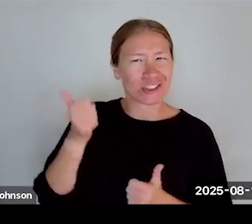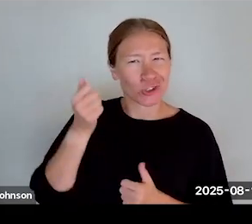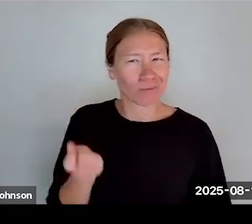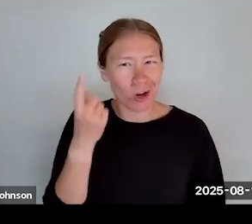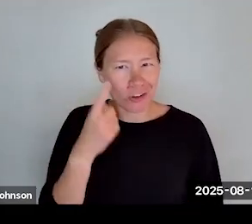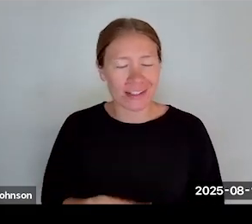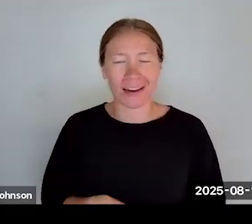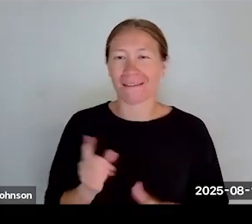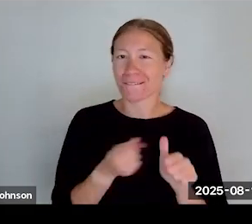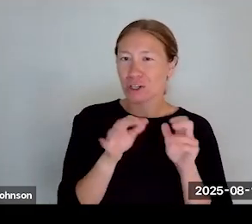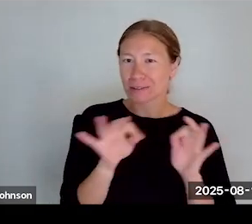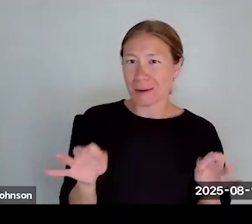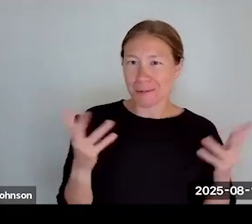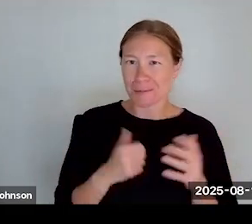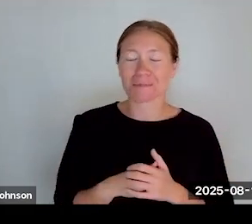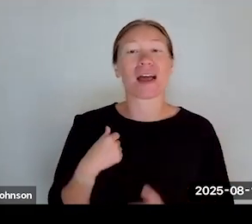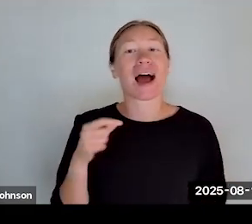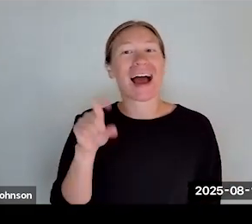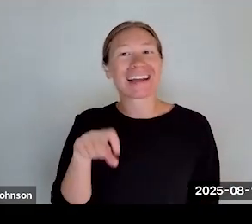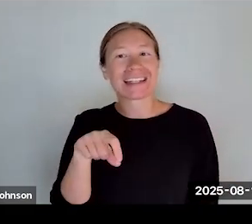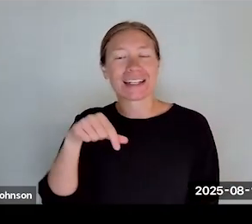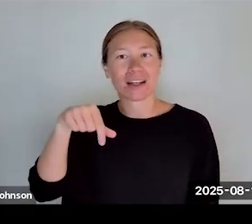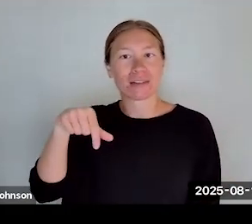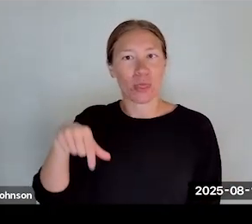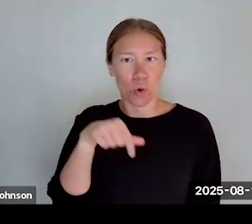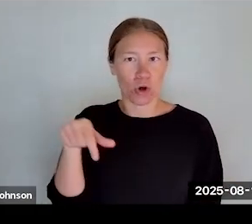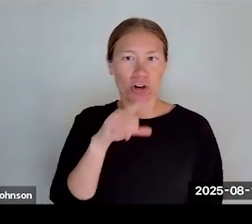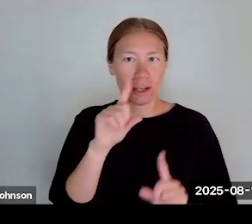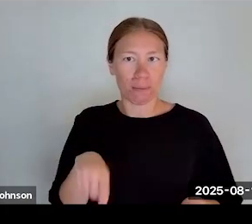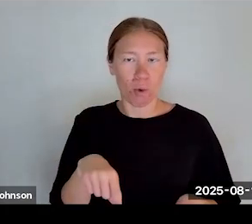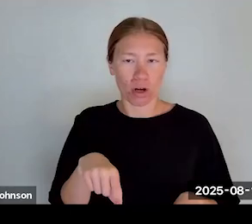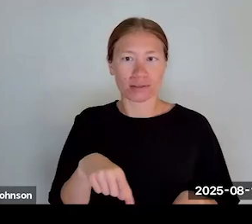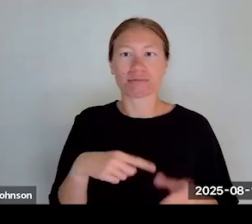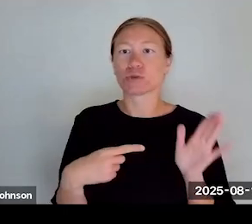The first statement, I need the quarterly reports completed by noon tomorrow.